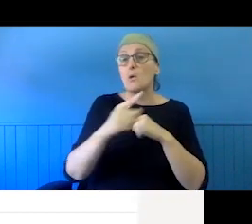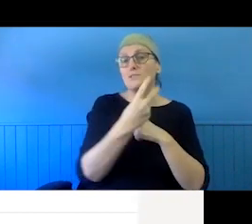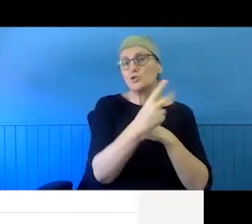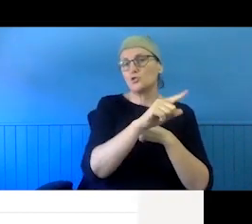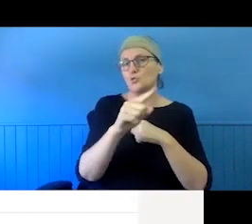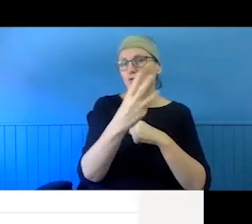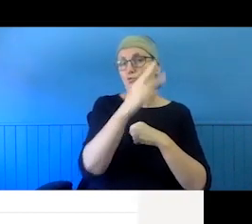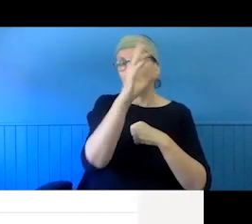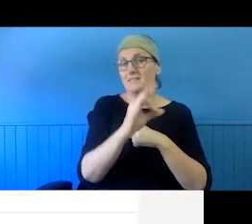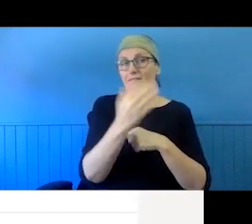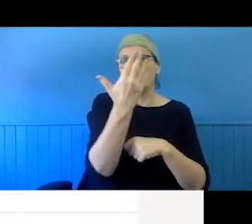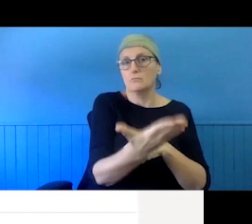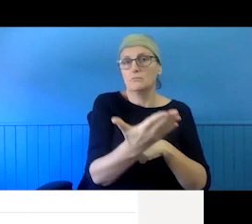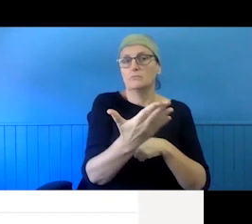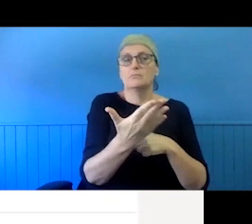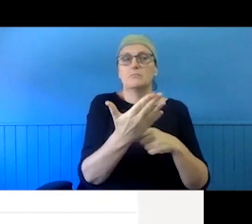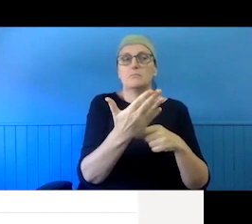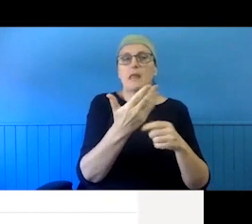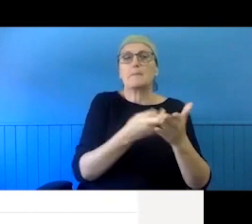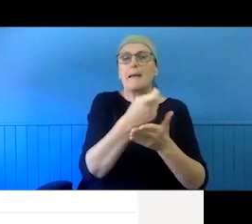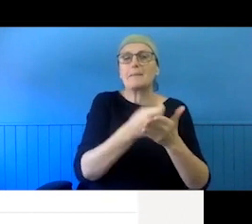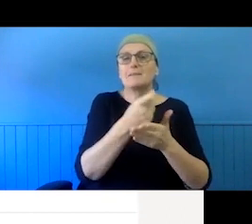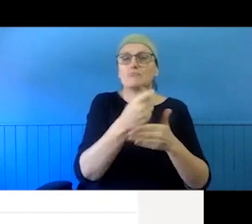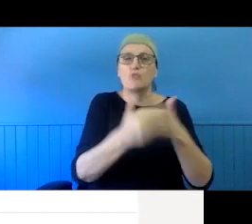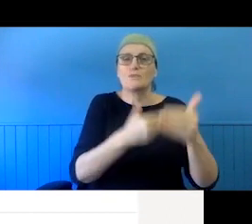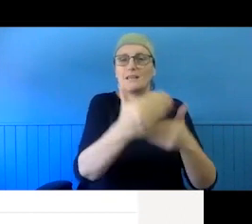slightly more, so as you start to get more Paterians, you can get the